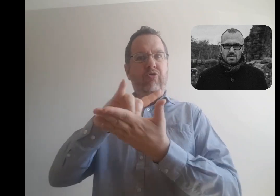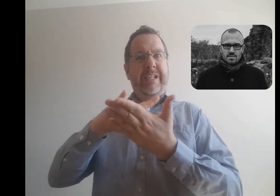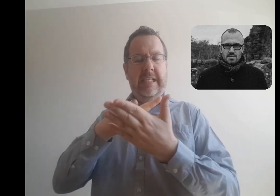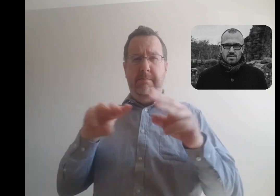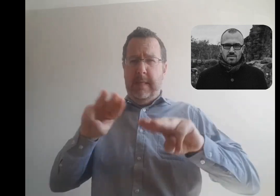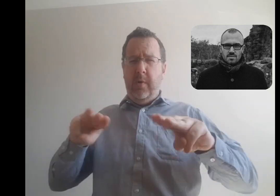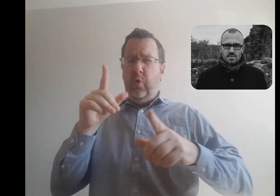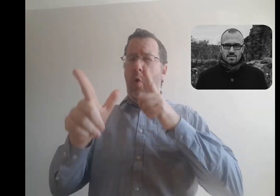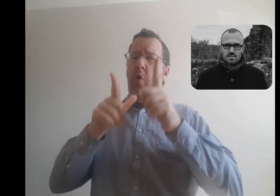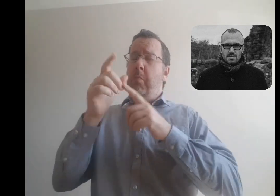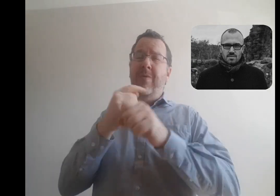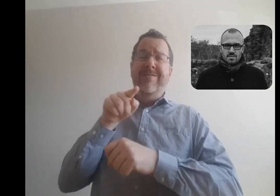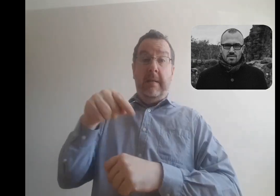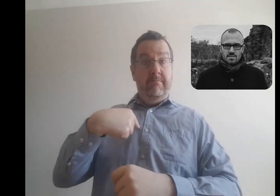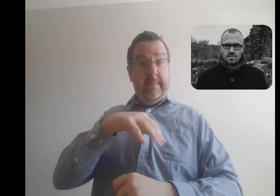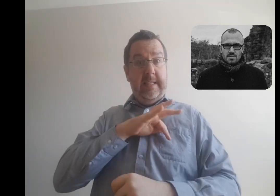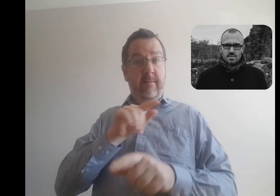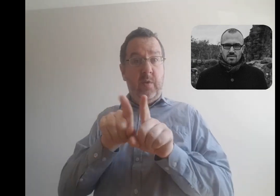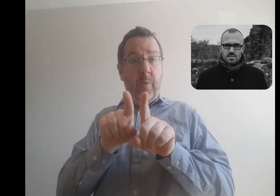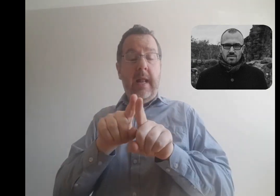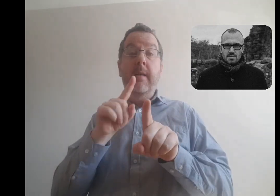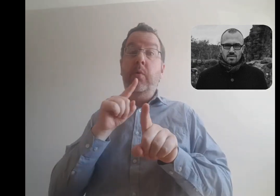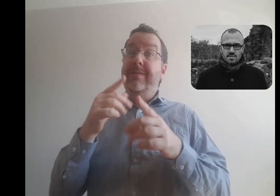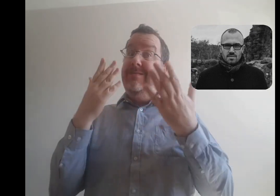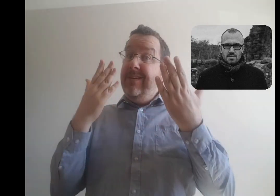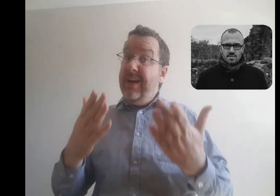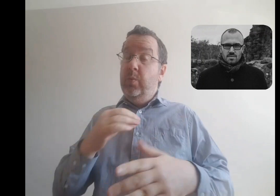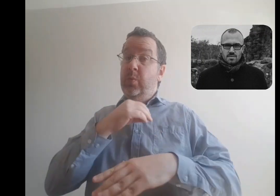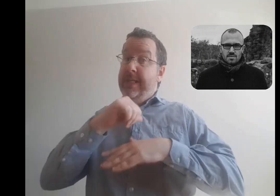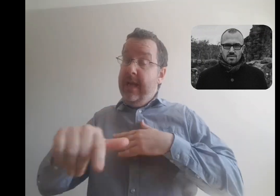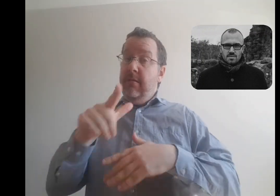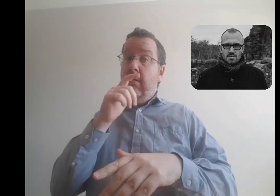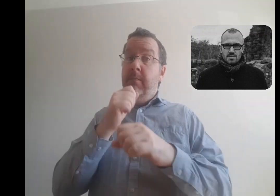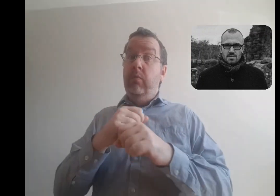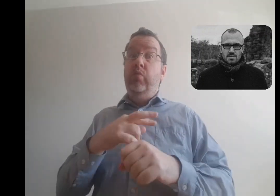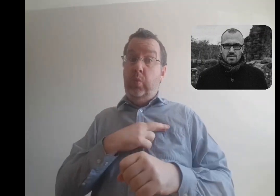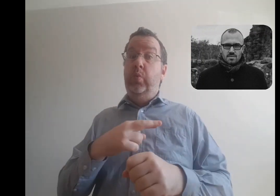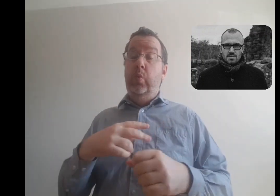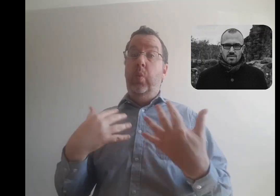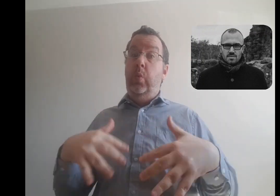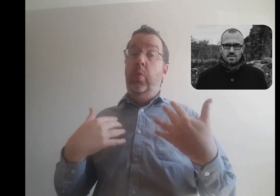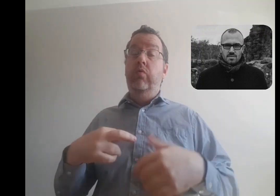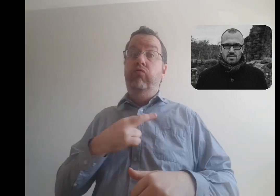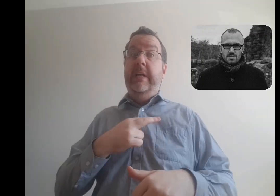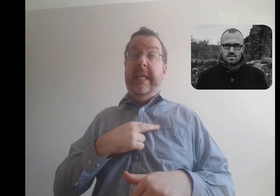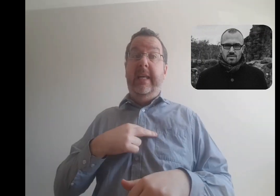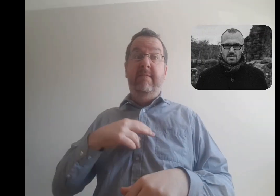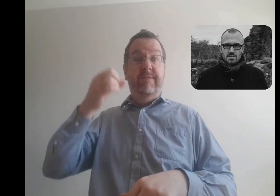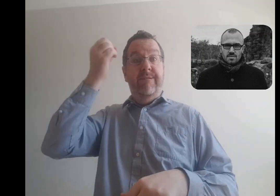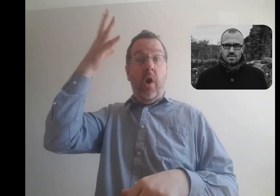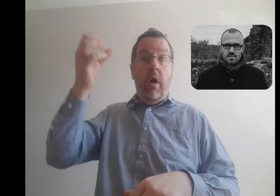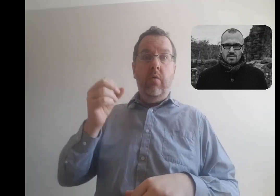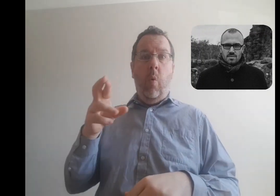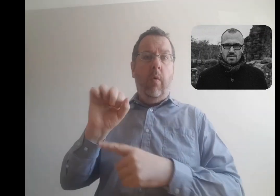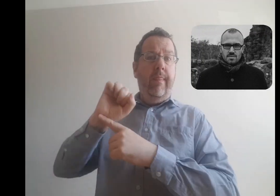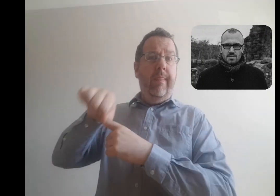but this episode is on what is a forgotten or ignored chapter in Irish history.